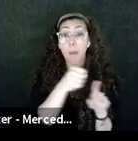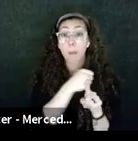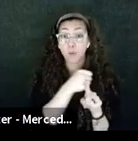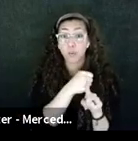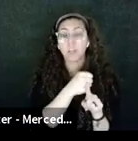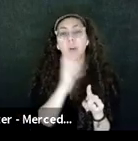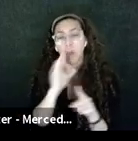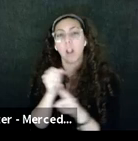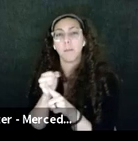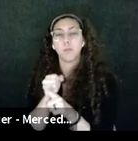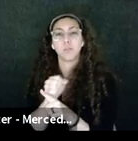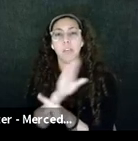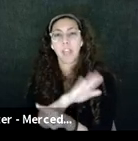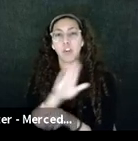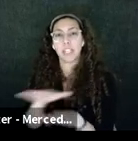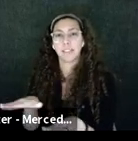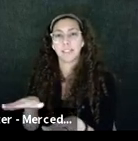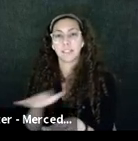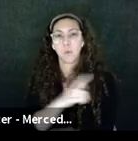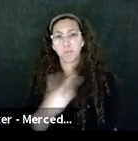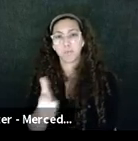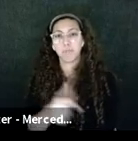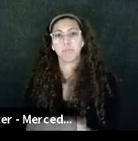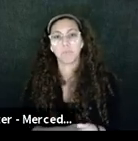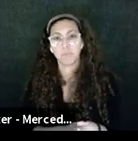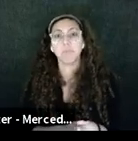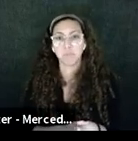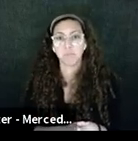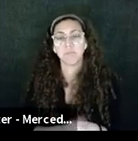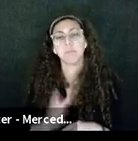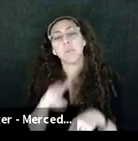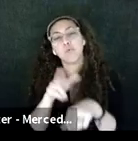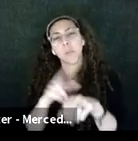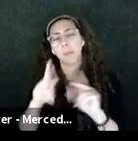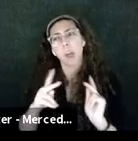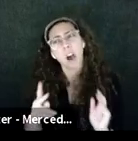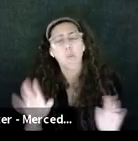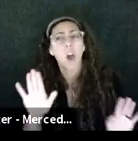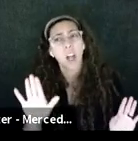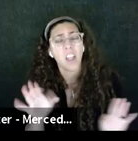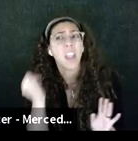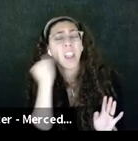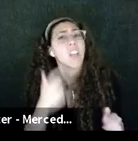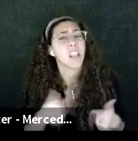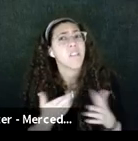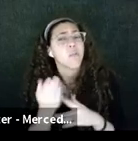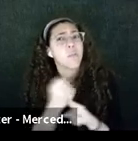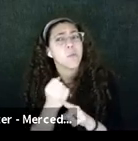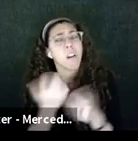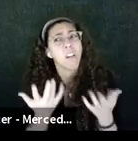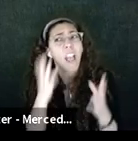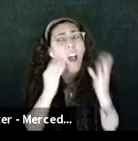Jason Williams: Usually people say, well, if they lived through abuse, aren't they going to not abuse their kids.